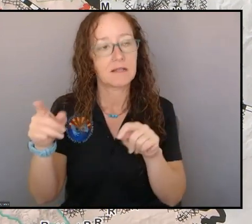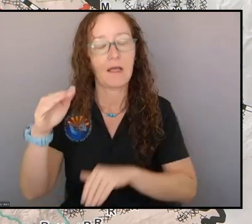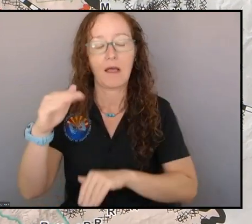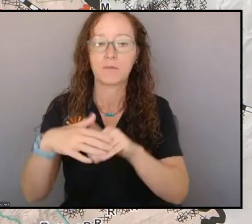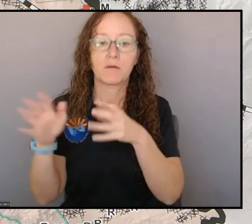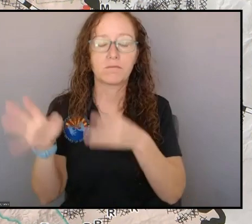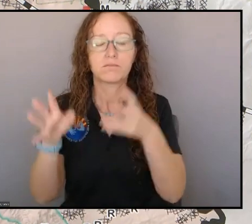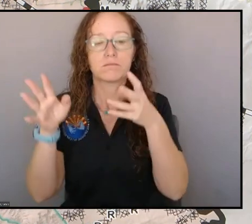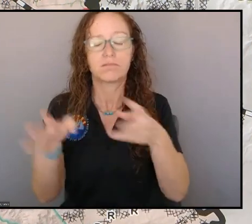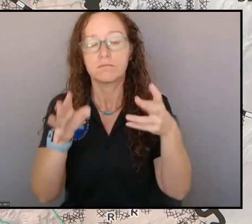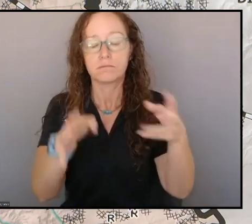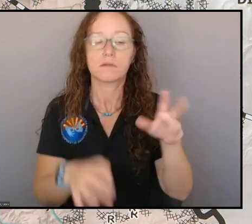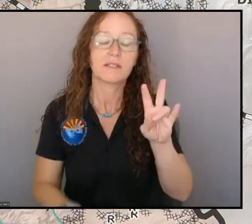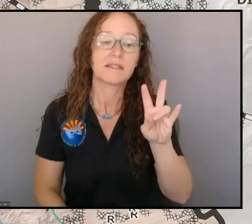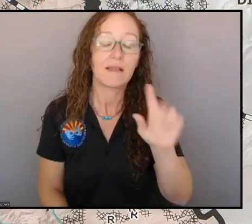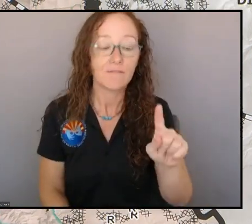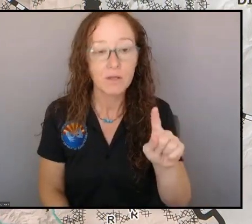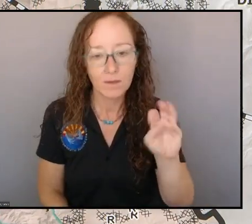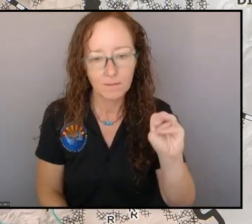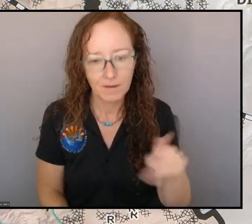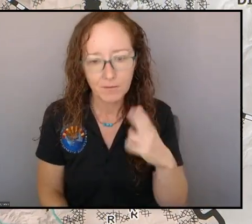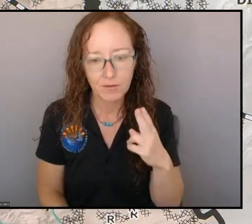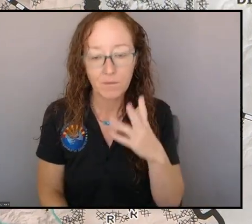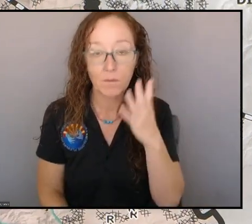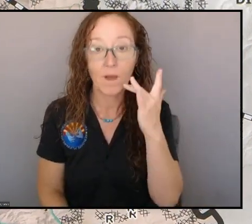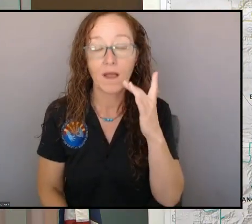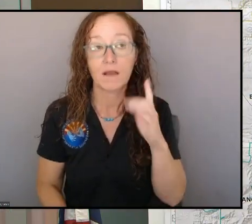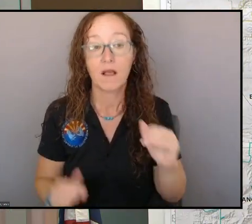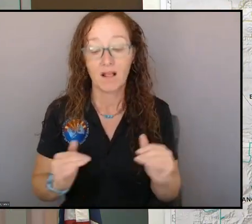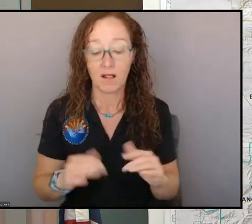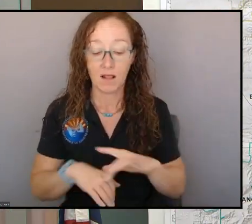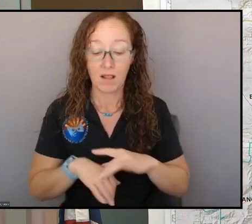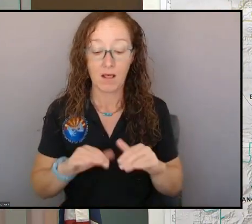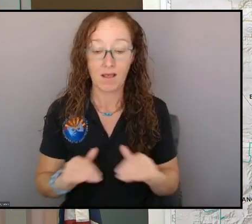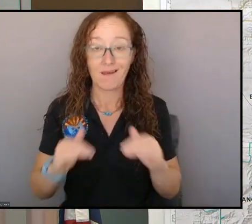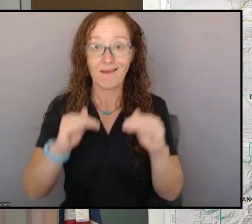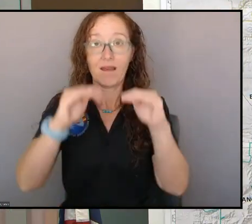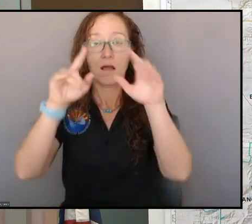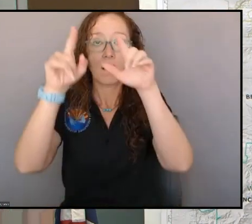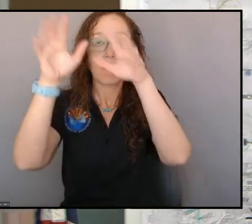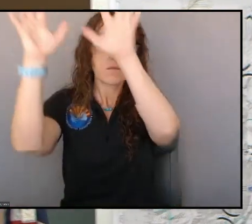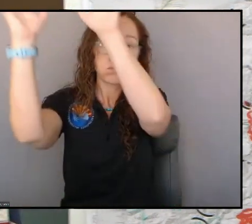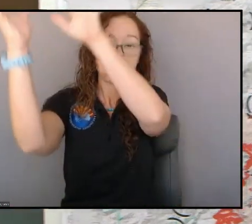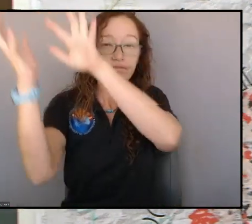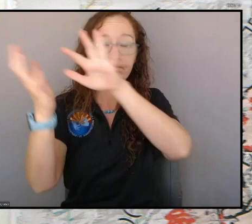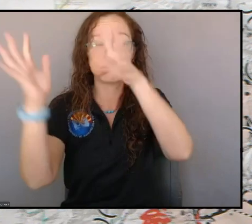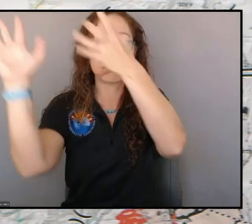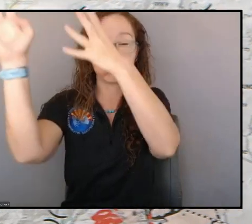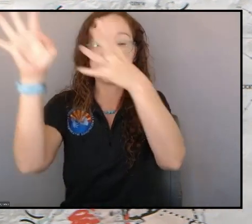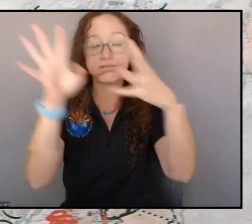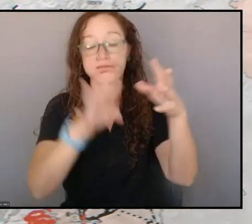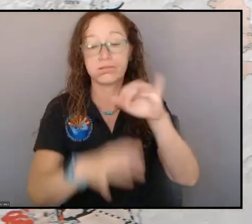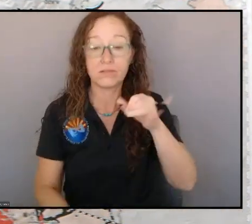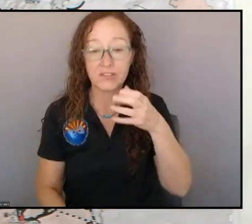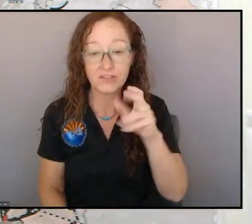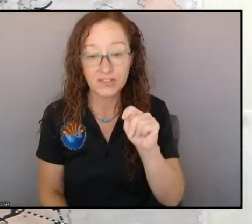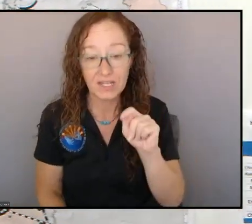jet stream. That core of strong winds being directly over us. And you can kind of see that on the satellite this morning. So